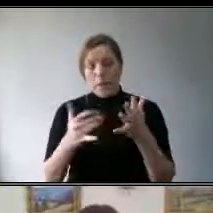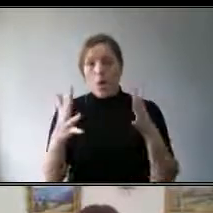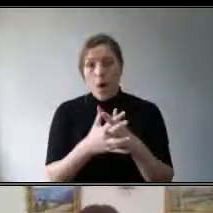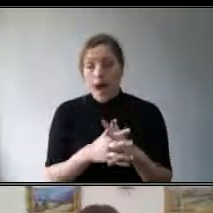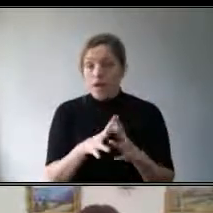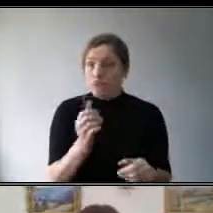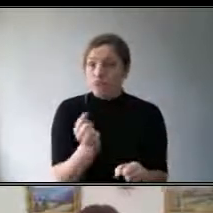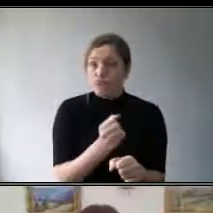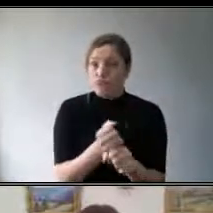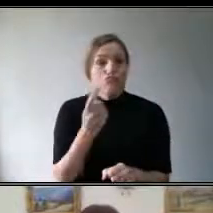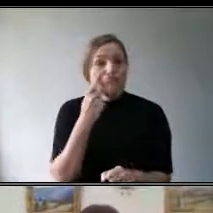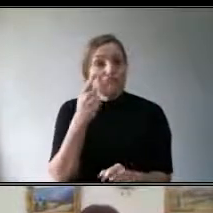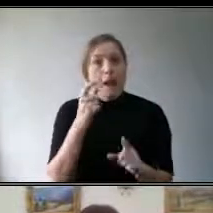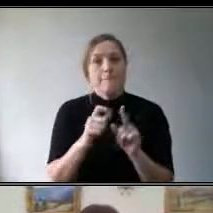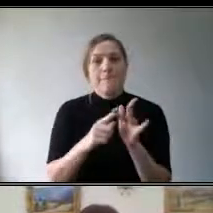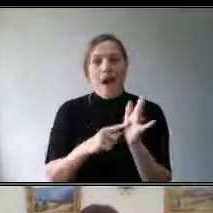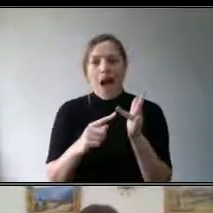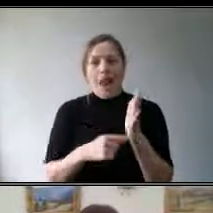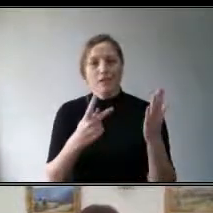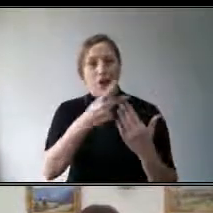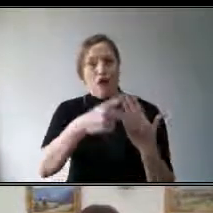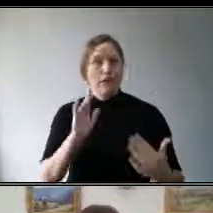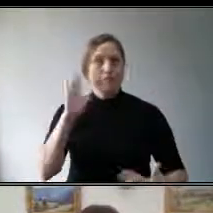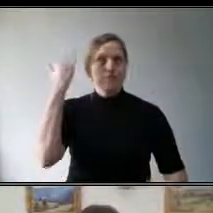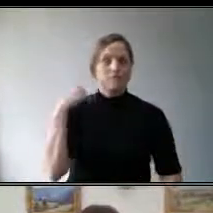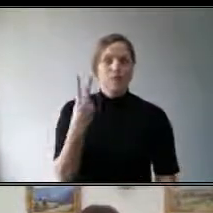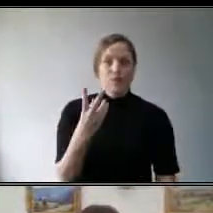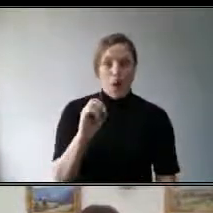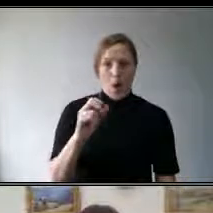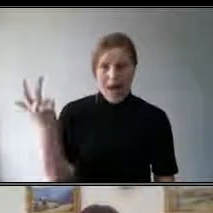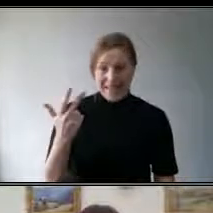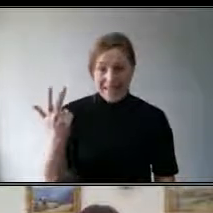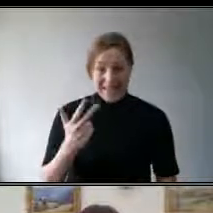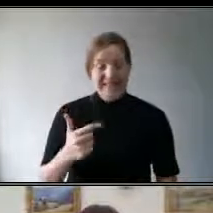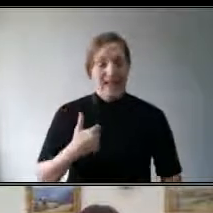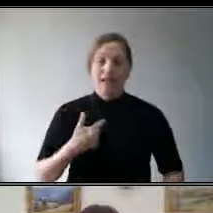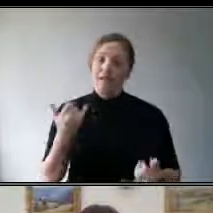back in 2018 and really really pleased to let you know that they've committed to running this